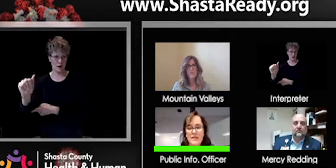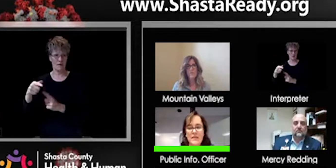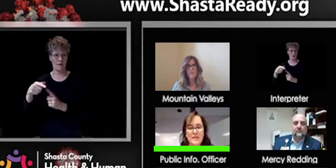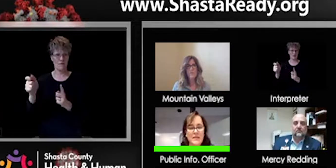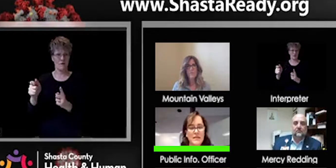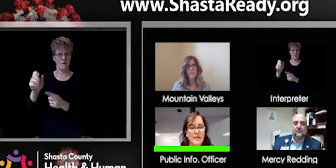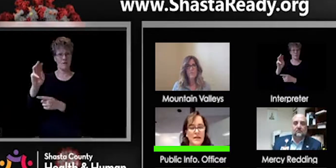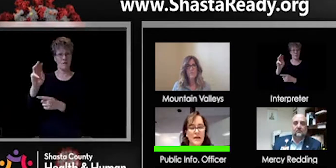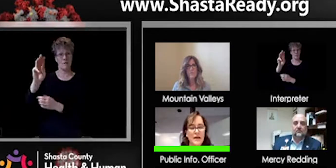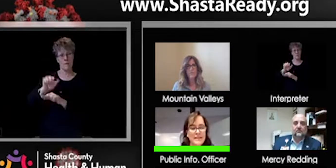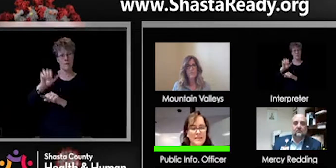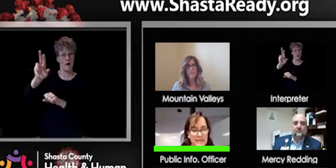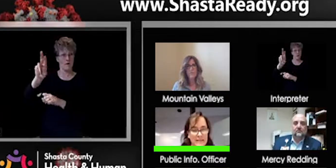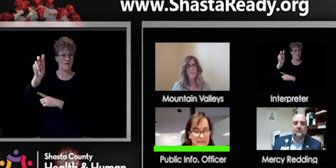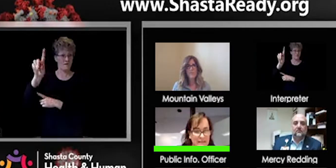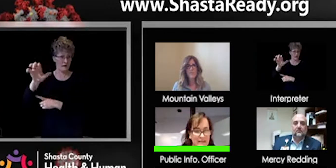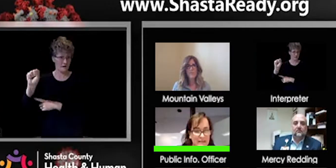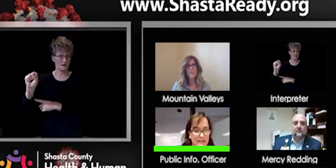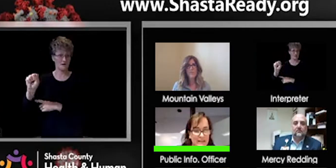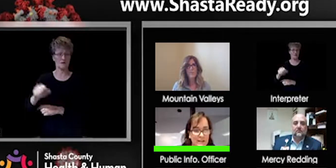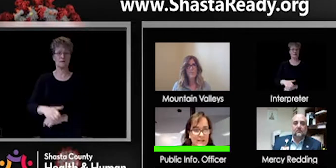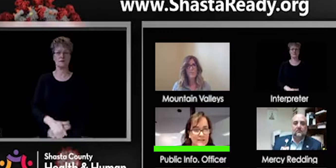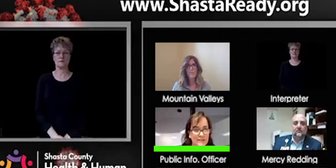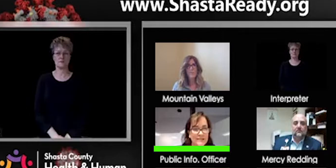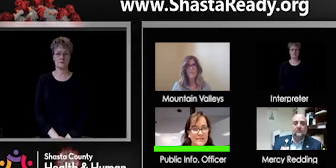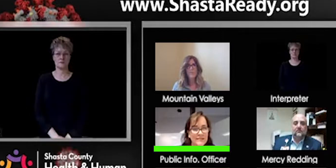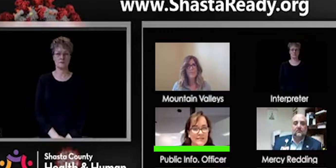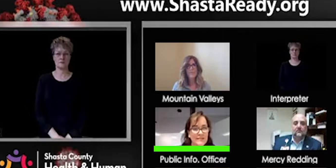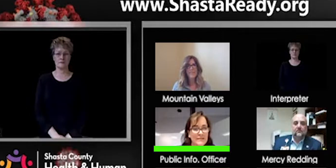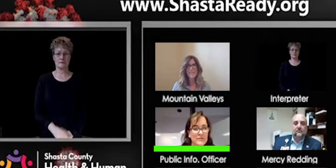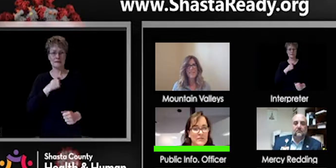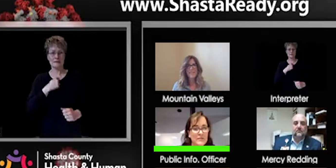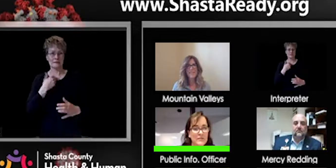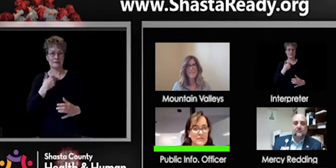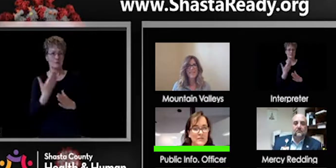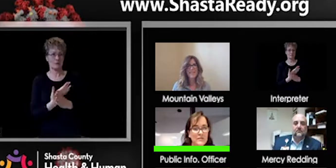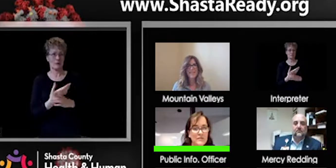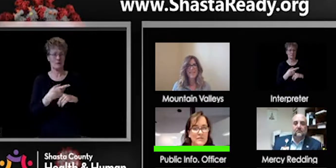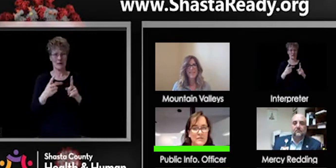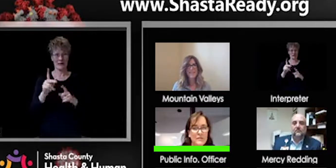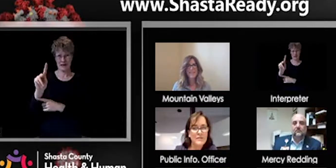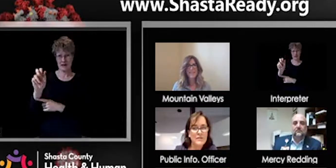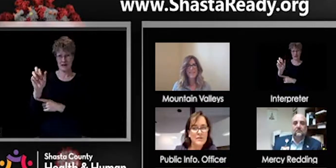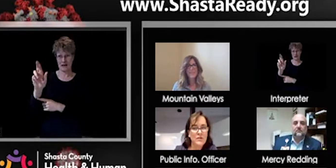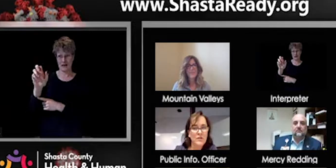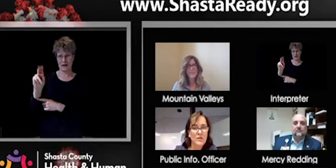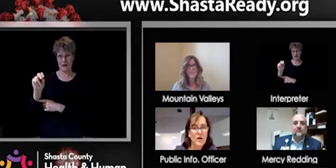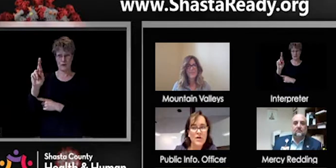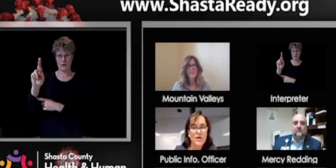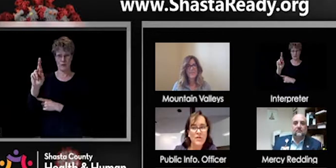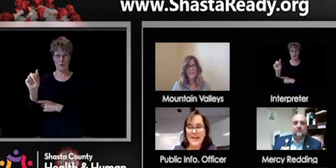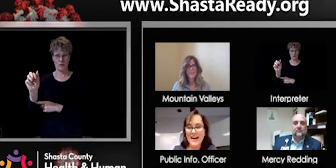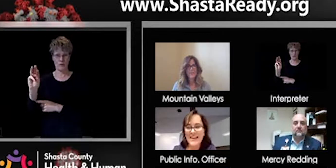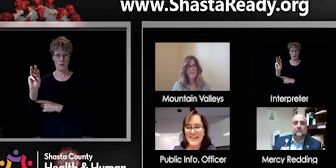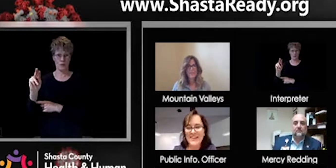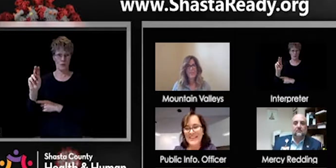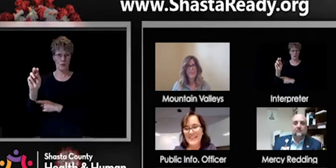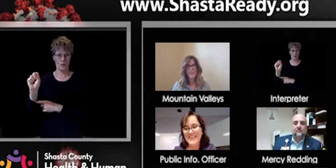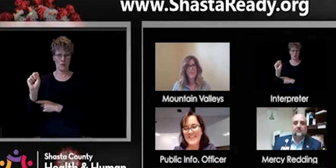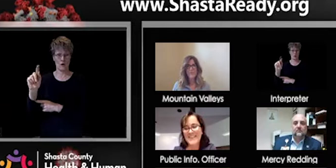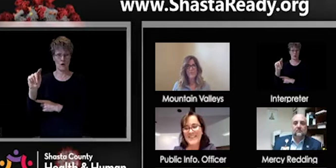Sorry to interrupt. I think Karen had something to say.